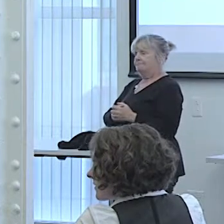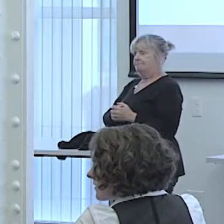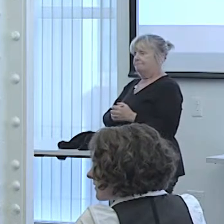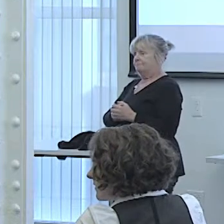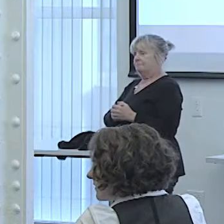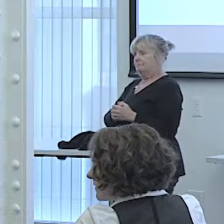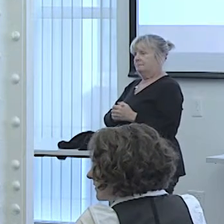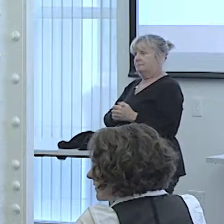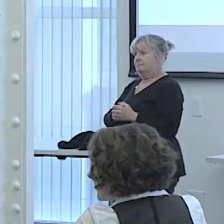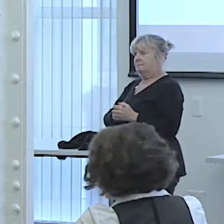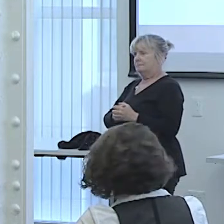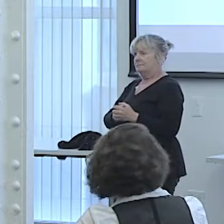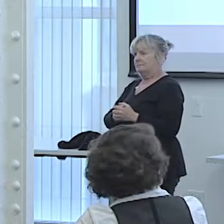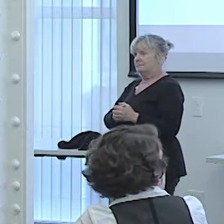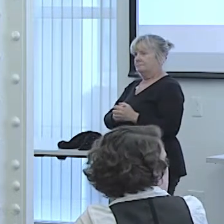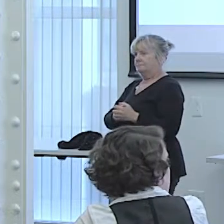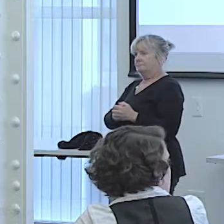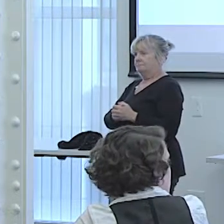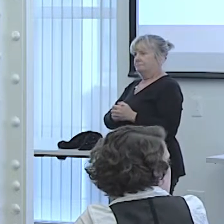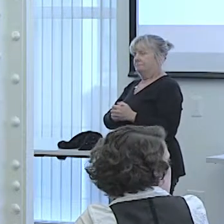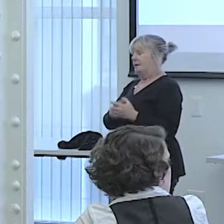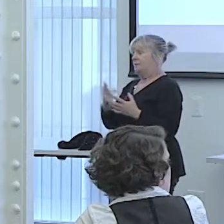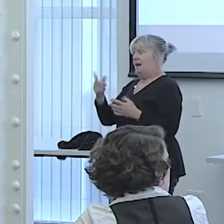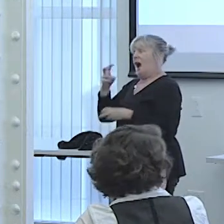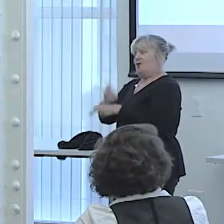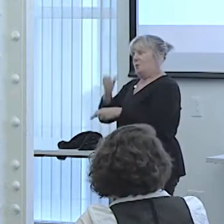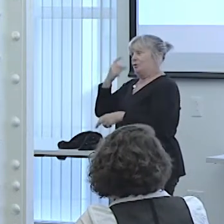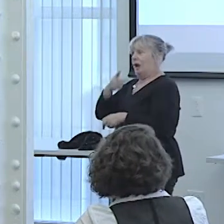We got a country